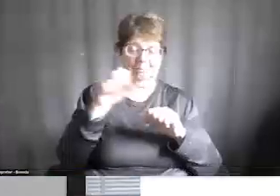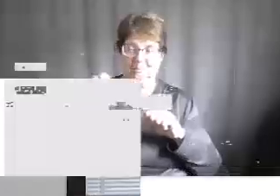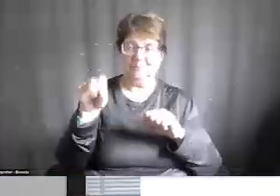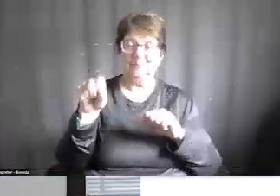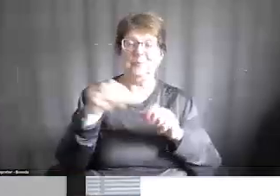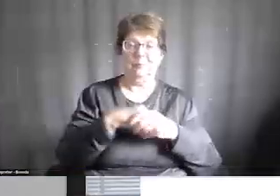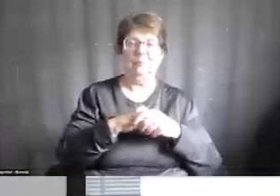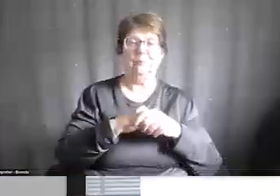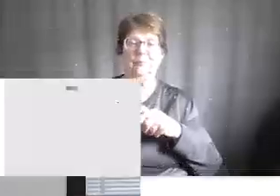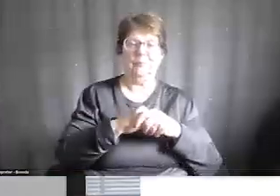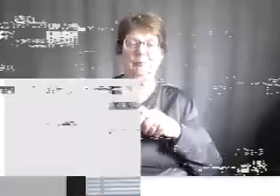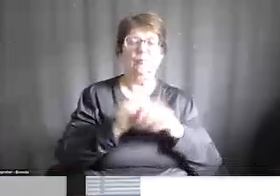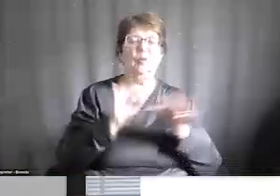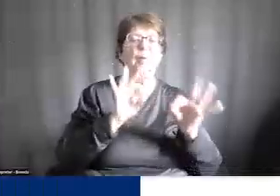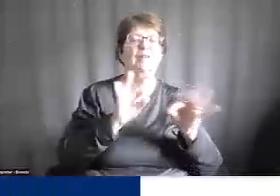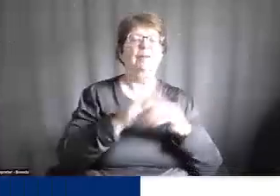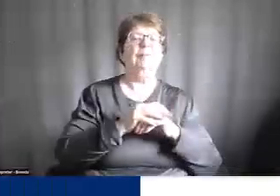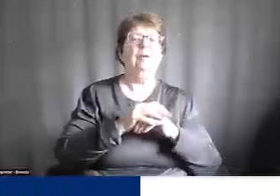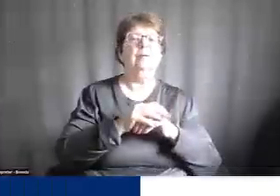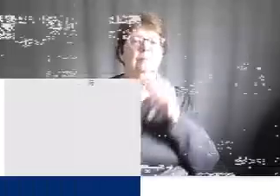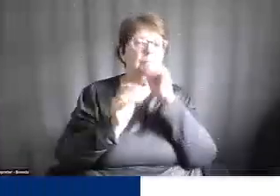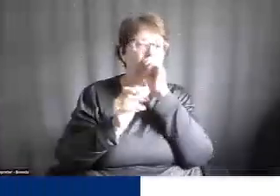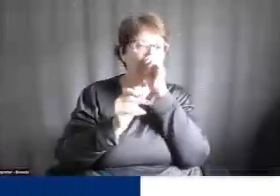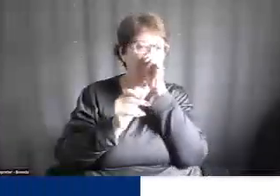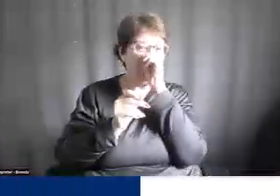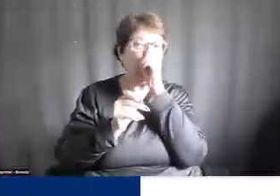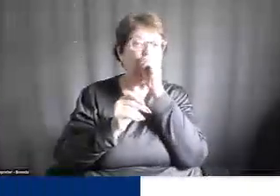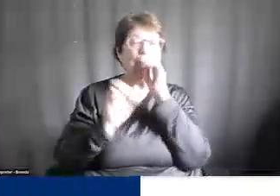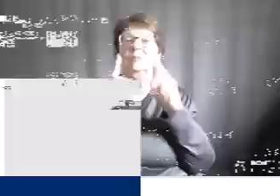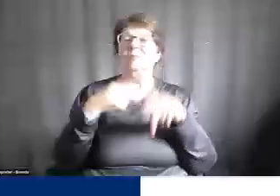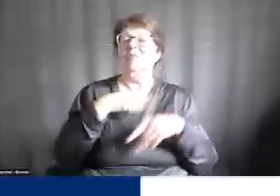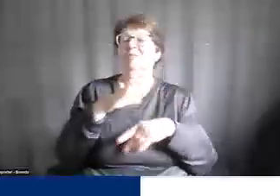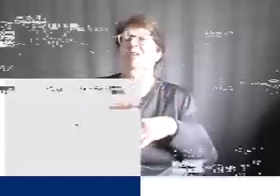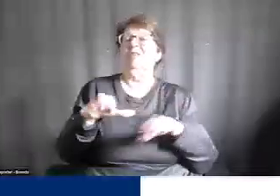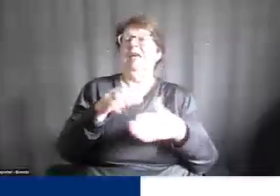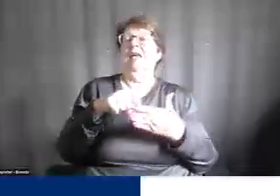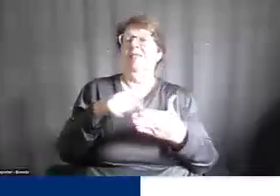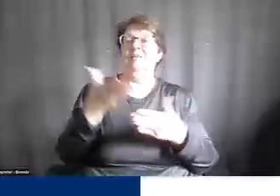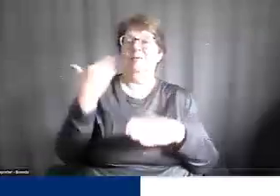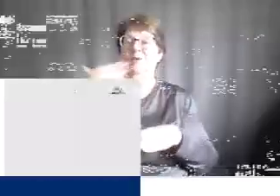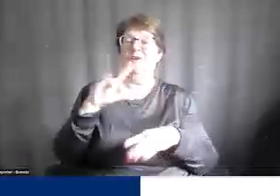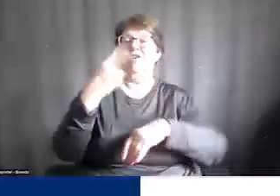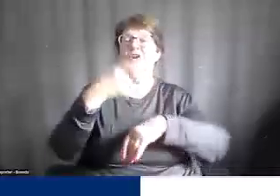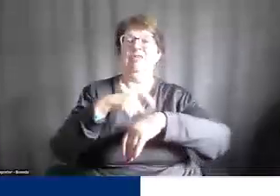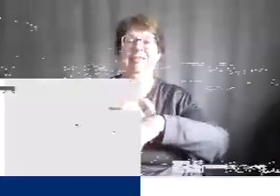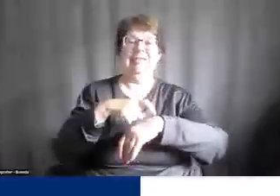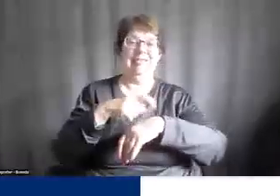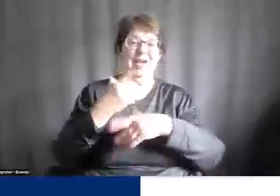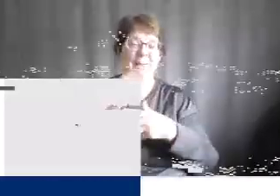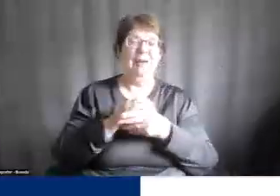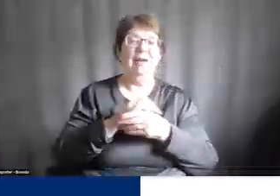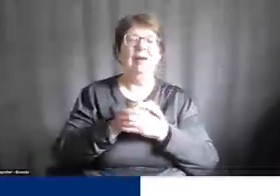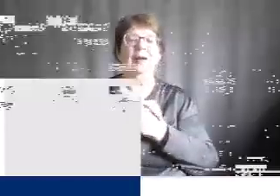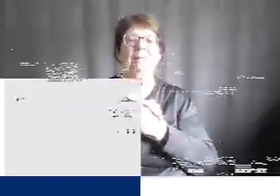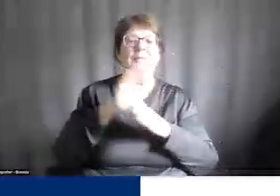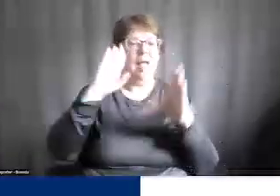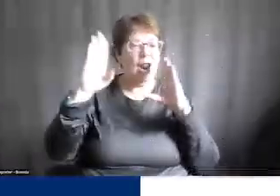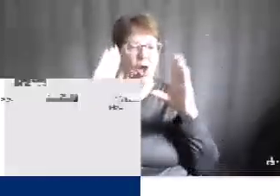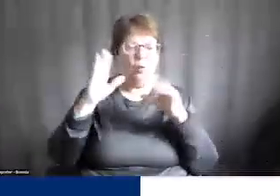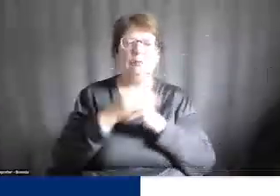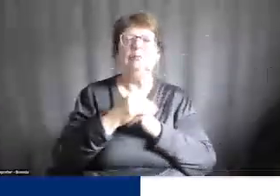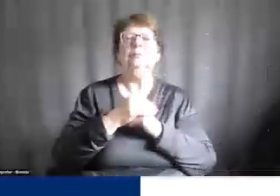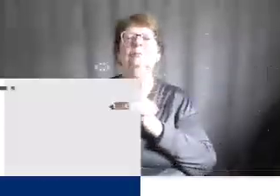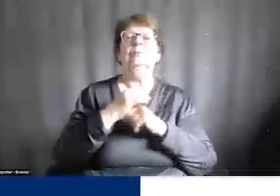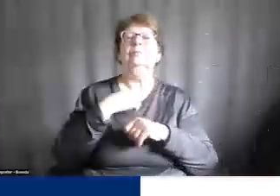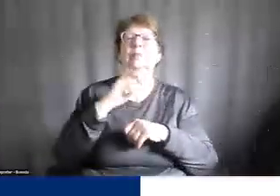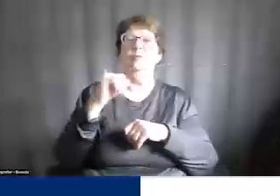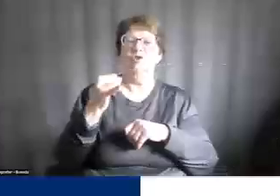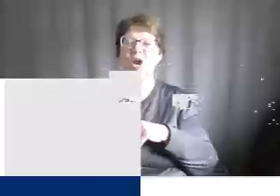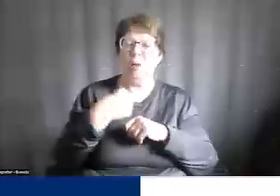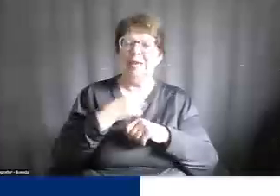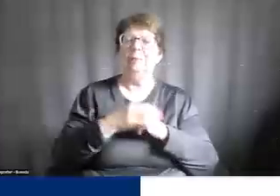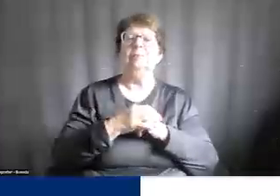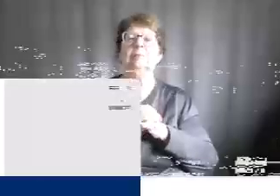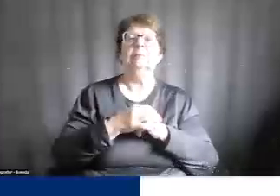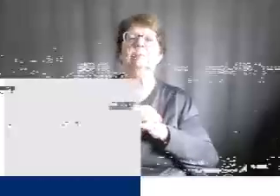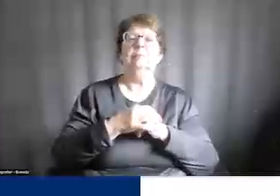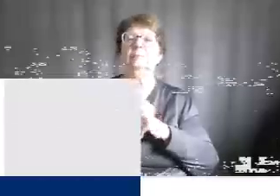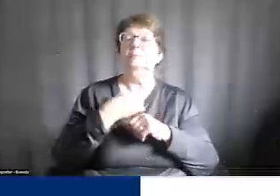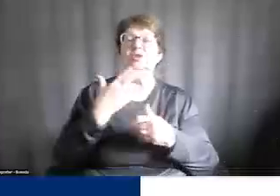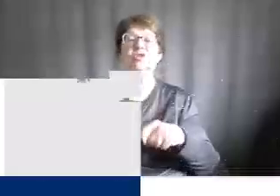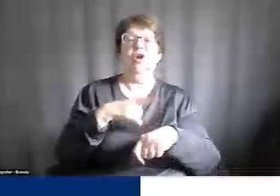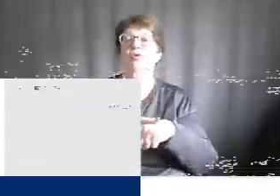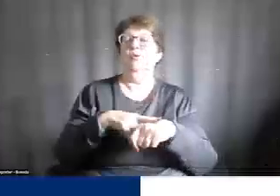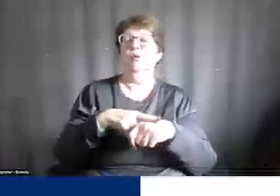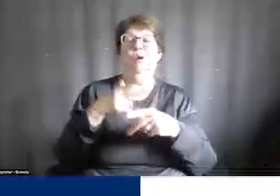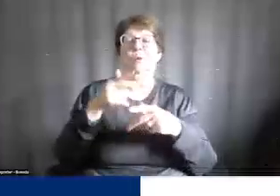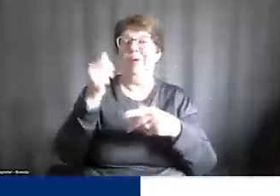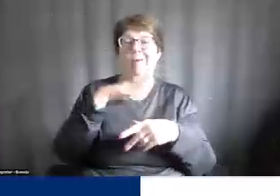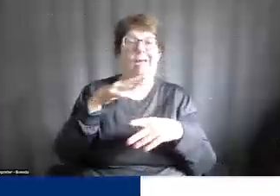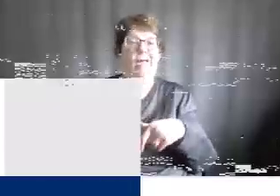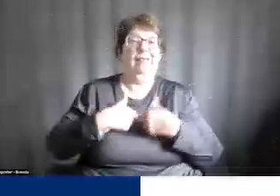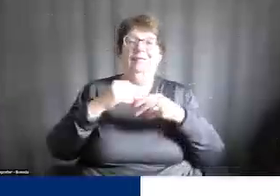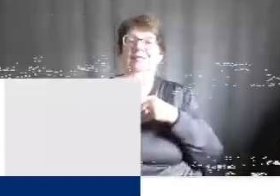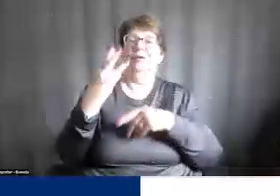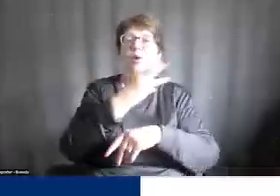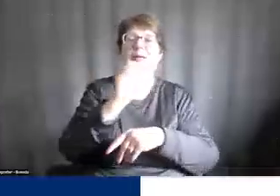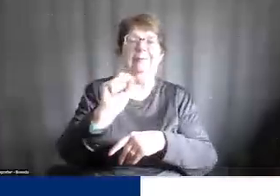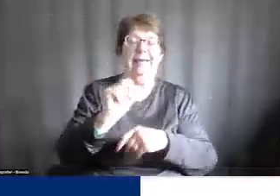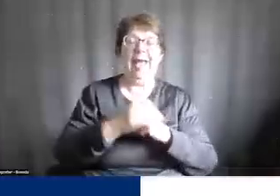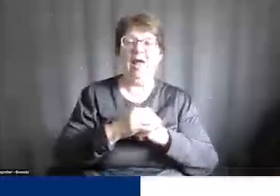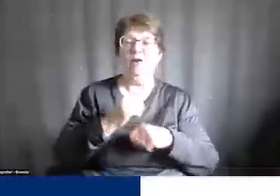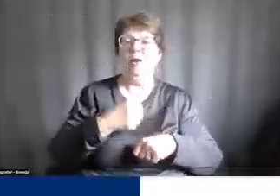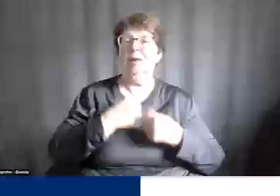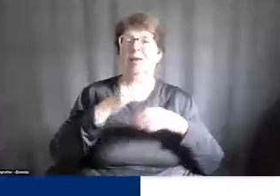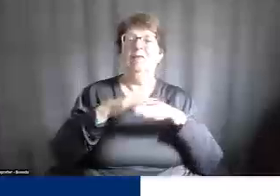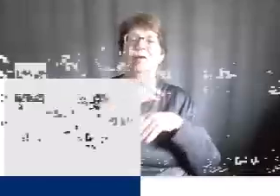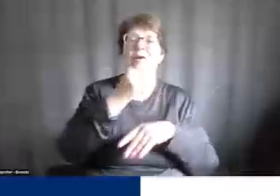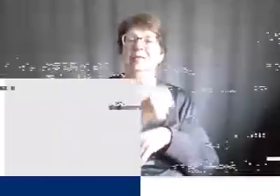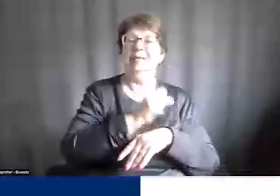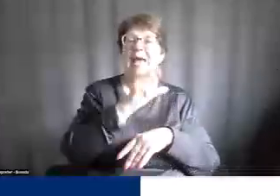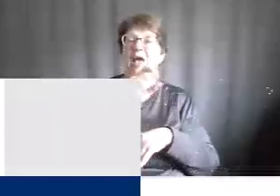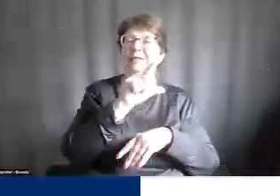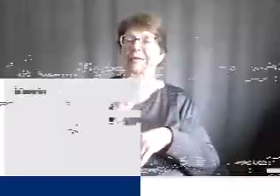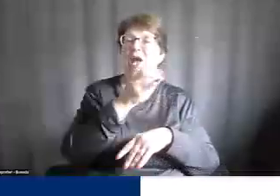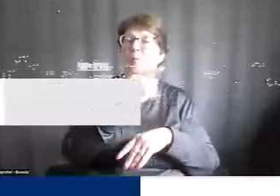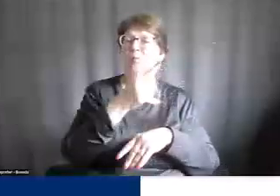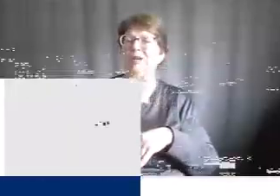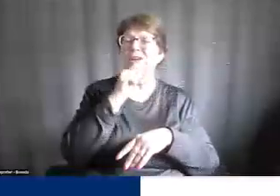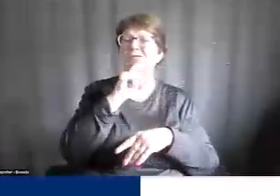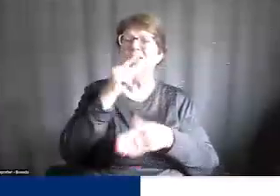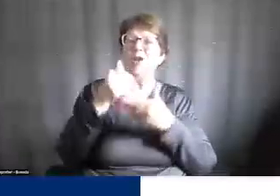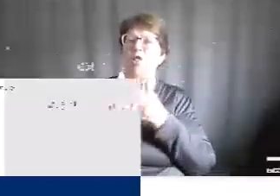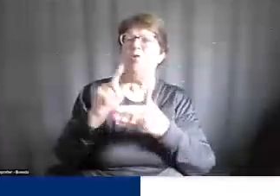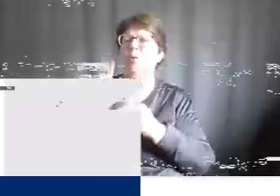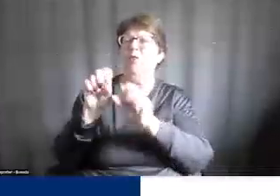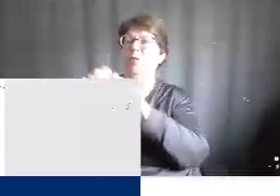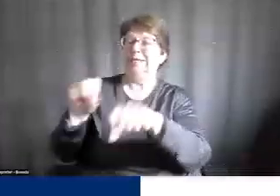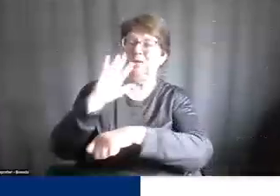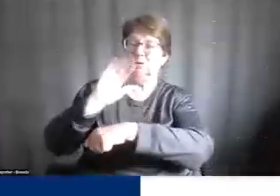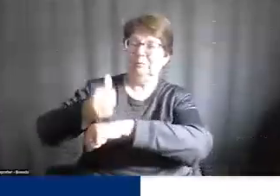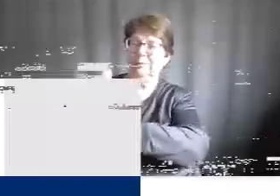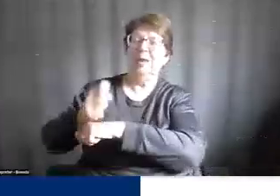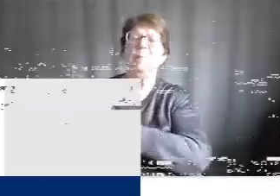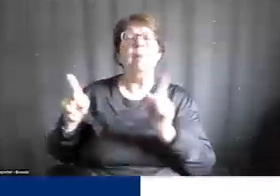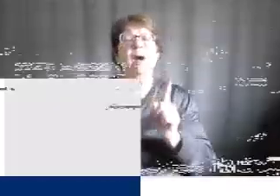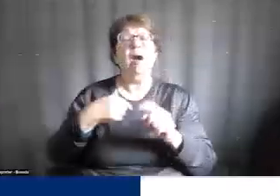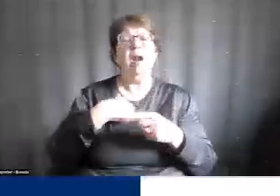Jeremy Fountaine: Perfect. Okay. Alright, I've never done this before, so this is my first time doing a public comment of any kind, so hello everyone, I'm Jeremy. I'm just a normal dude who lives in West Seattle. I live on South Delbridge, so not really close to where the stations are gonna be. However, I just wanted to call in and express my…